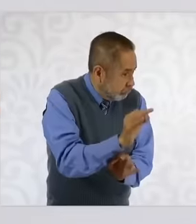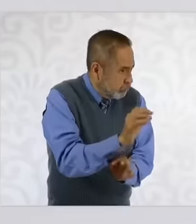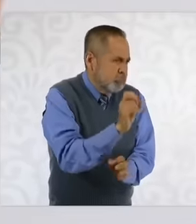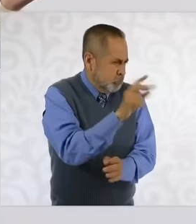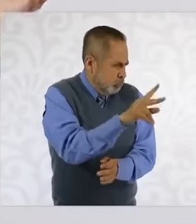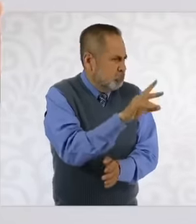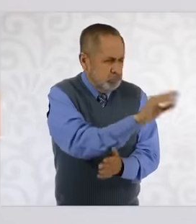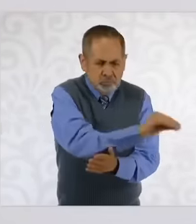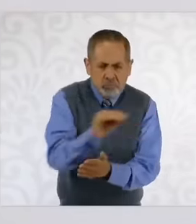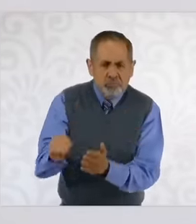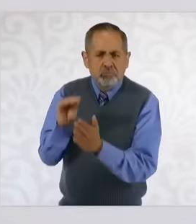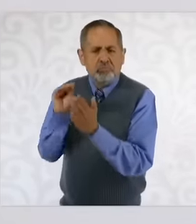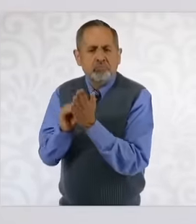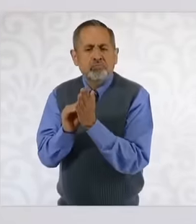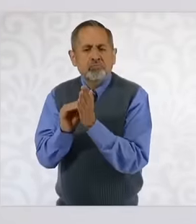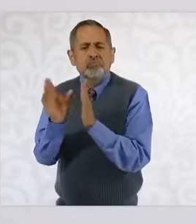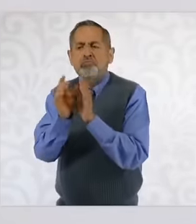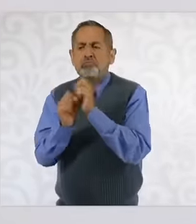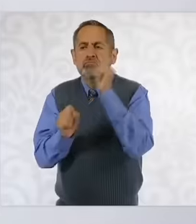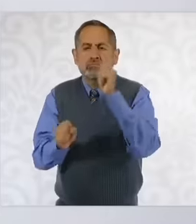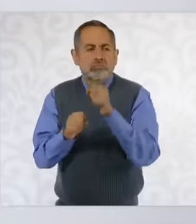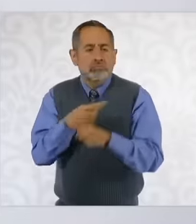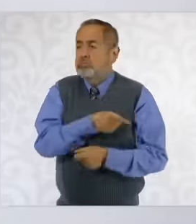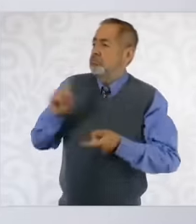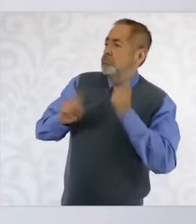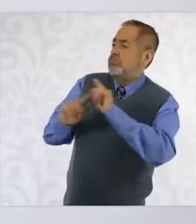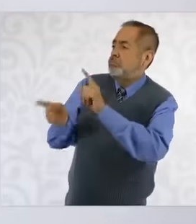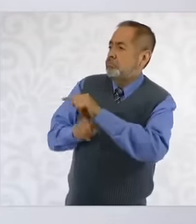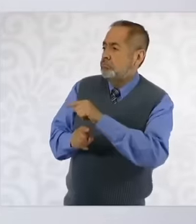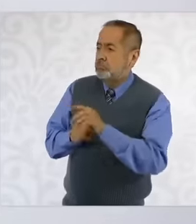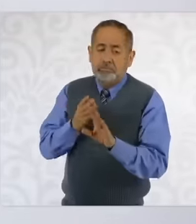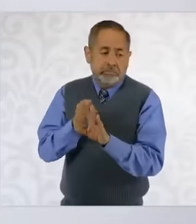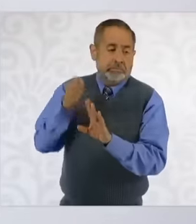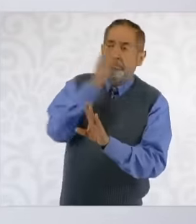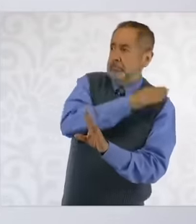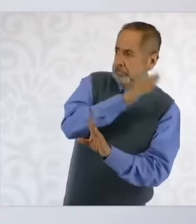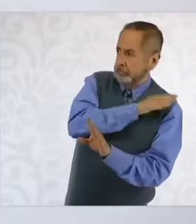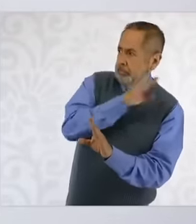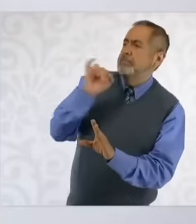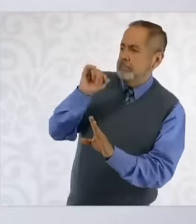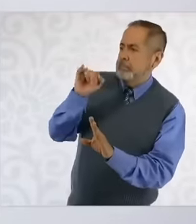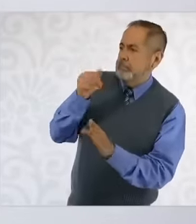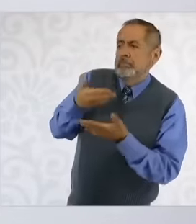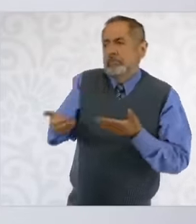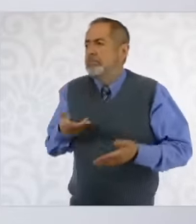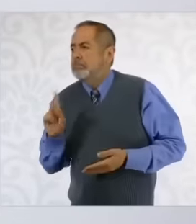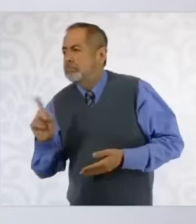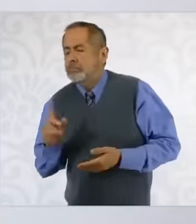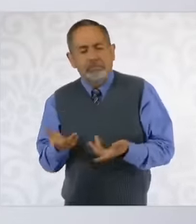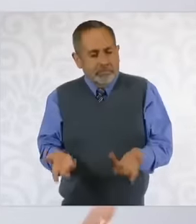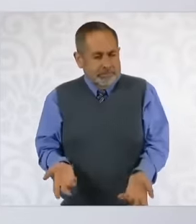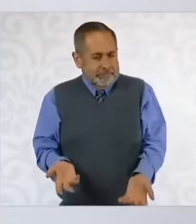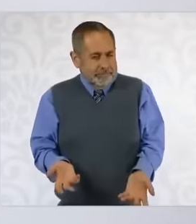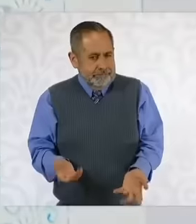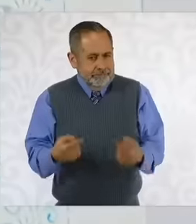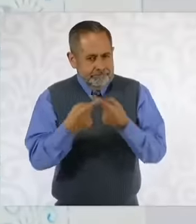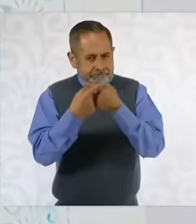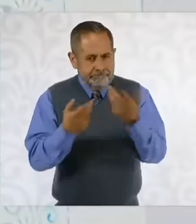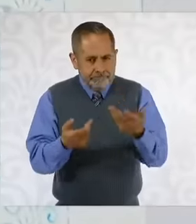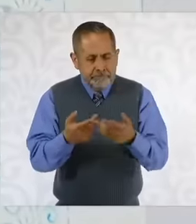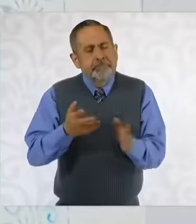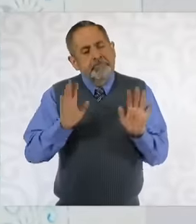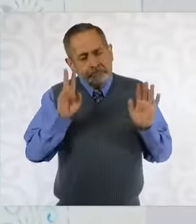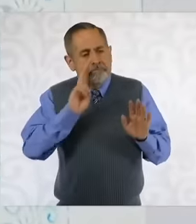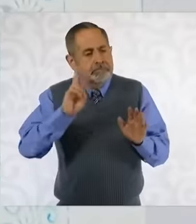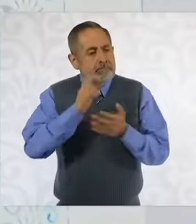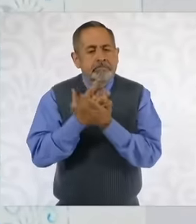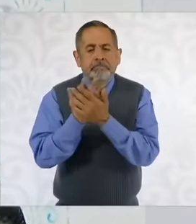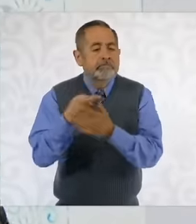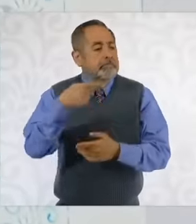contradictions and then we will wait to see what the court decides and once